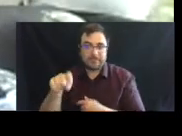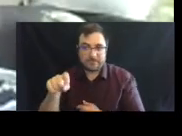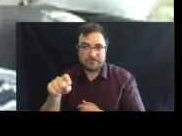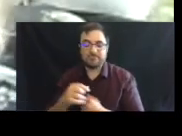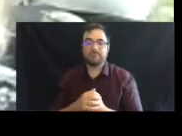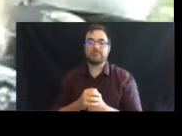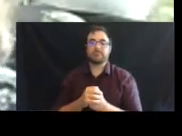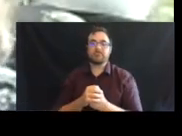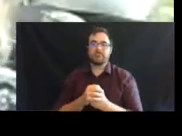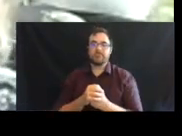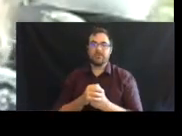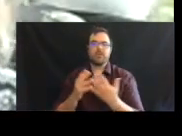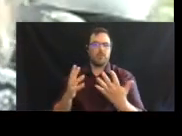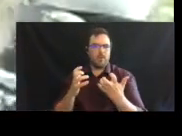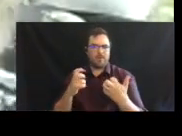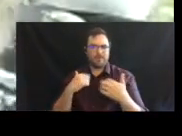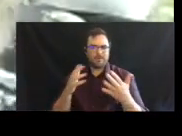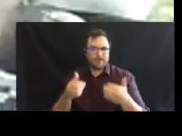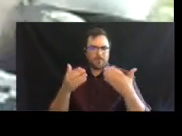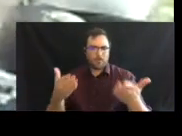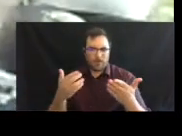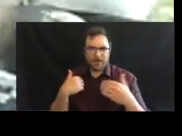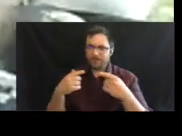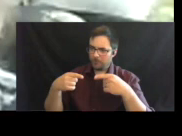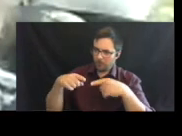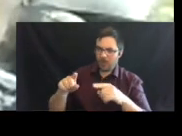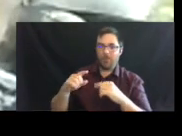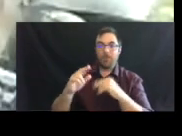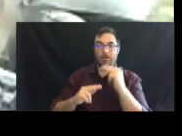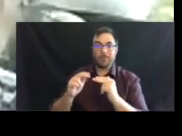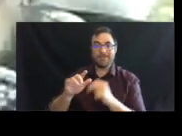We want to be supportive while we're building the plane but we don't want to launch it and then have